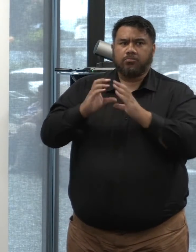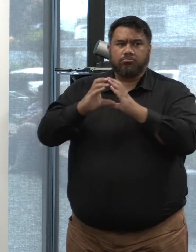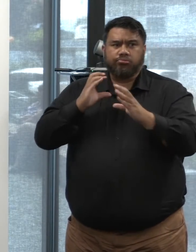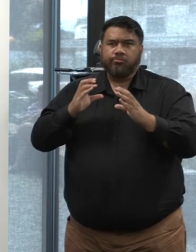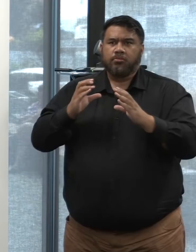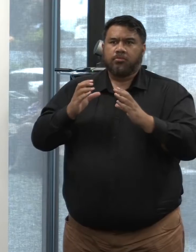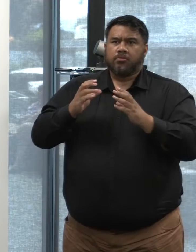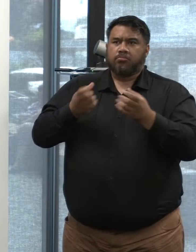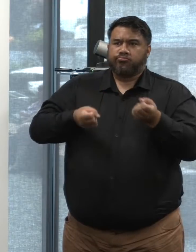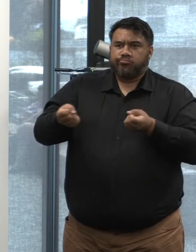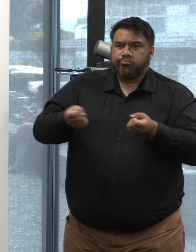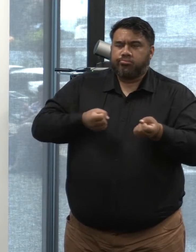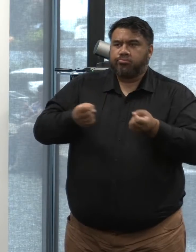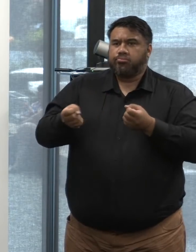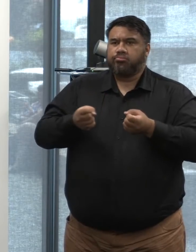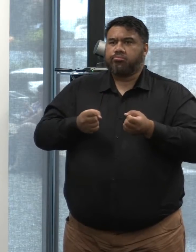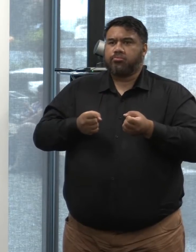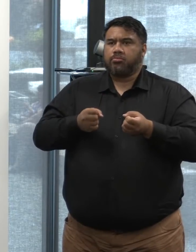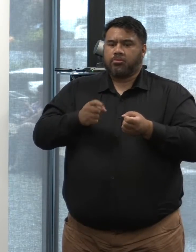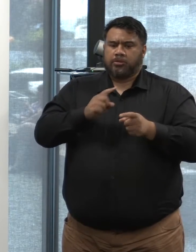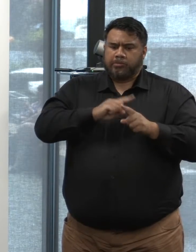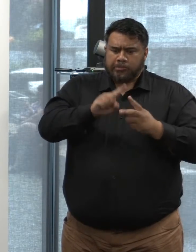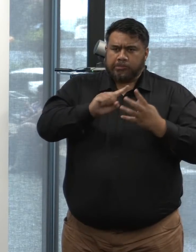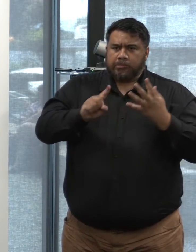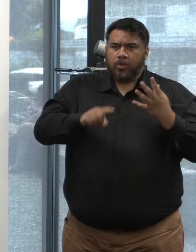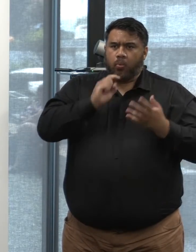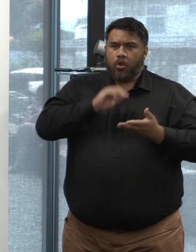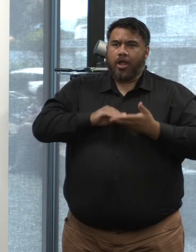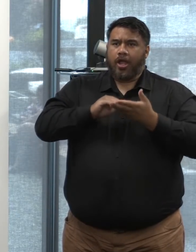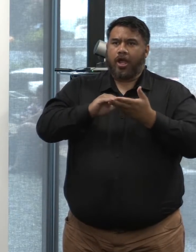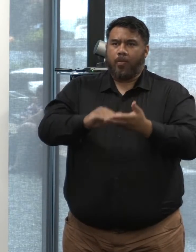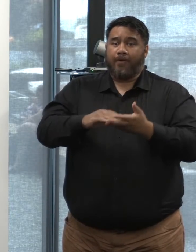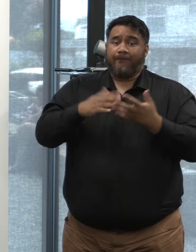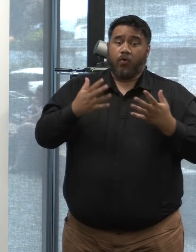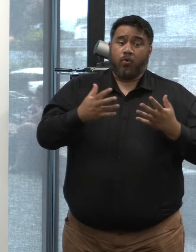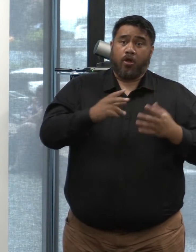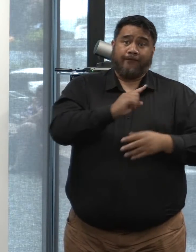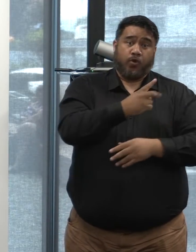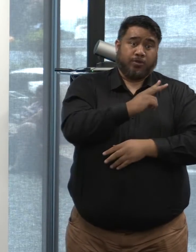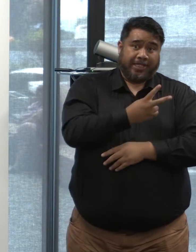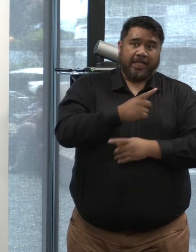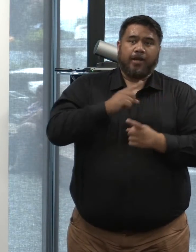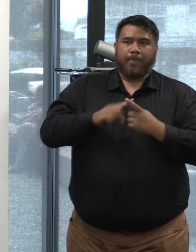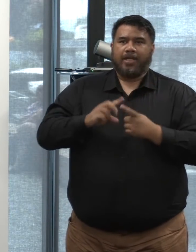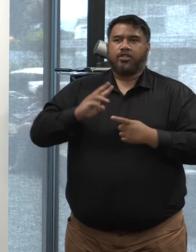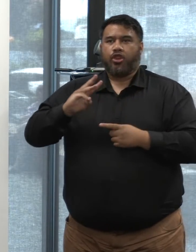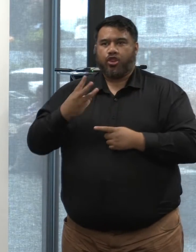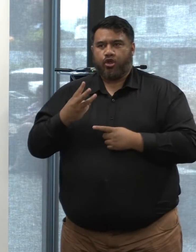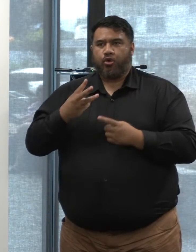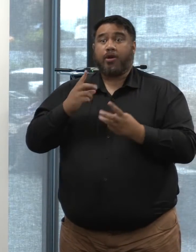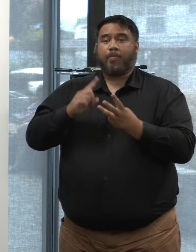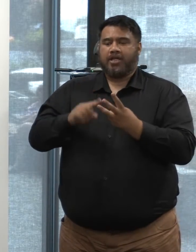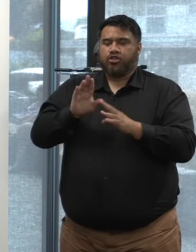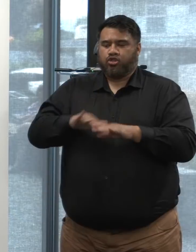funding the workers on the ground, they also now have